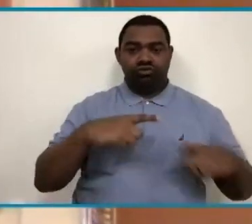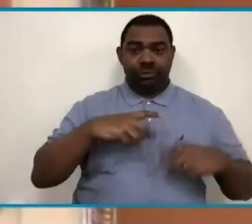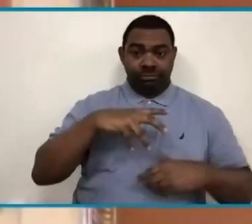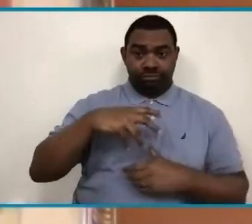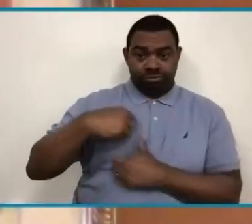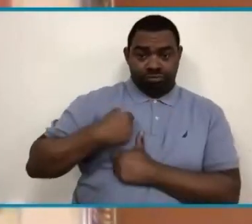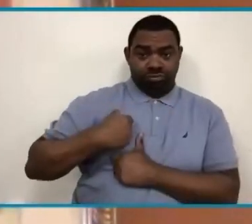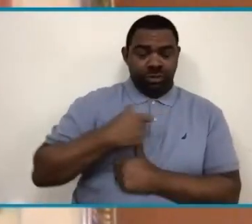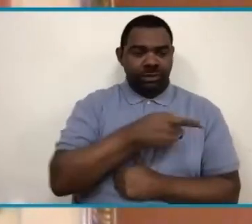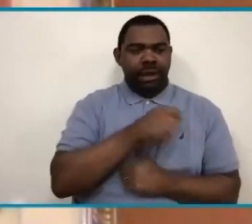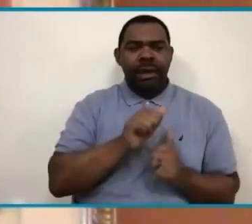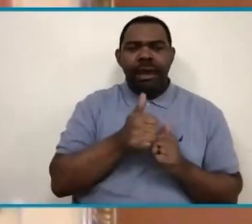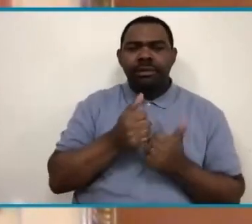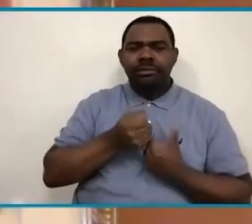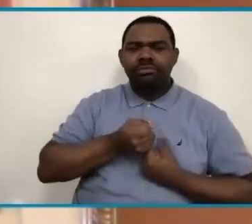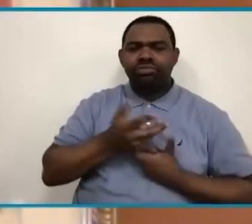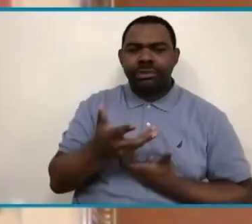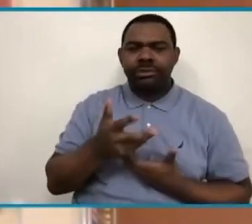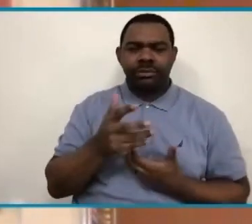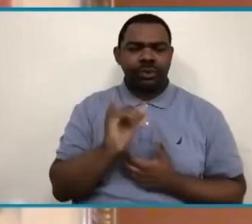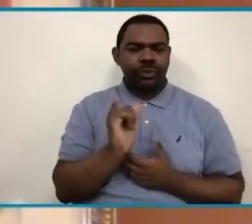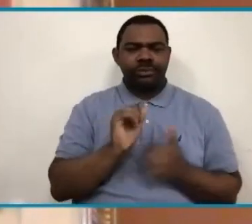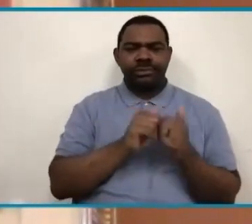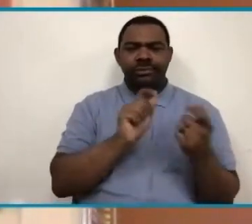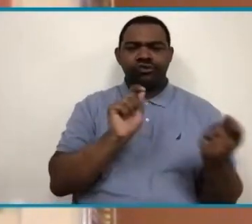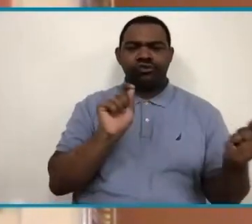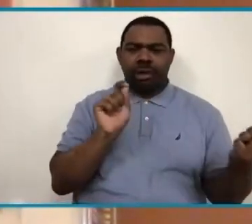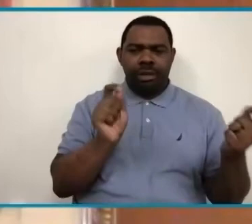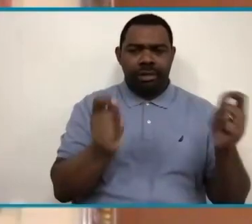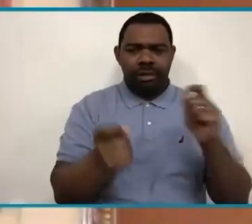And the relationship with language becomes absolutely critical because that's what therapists